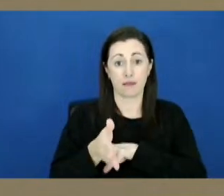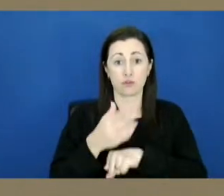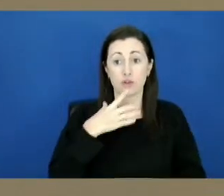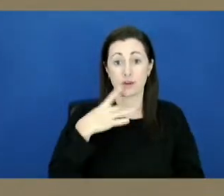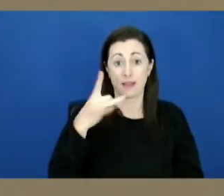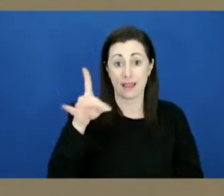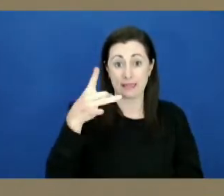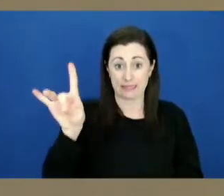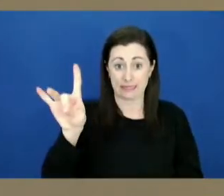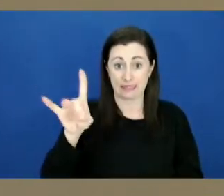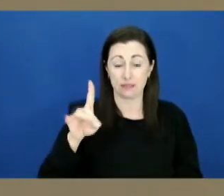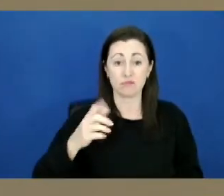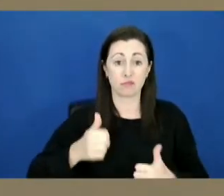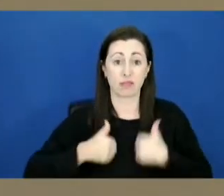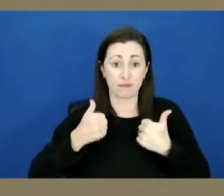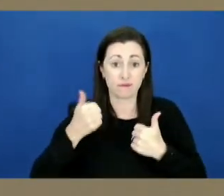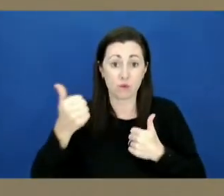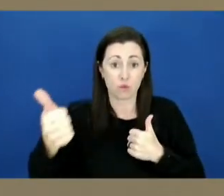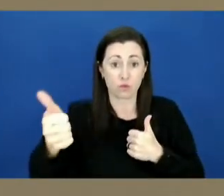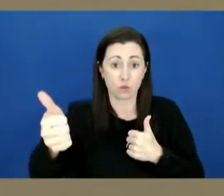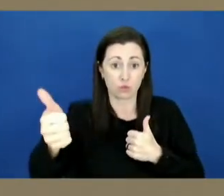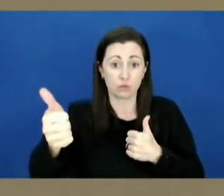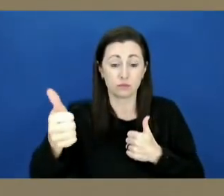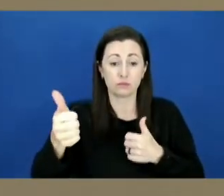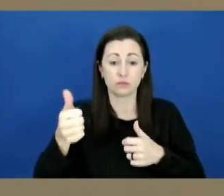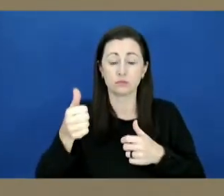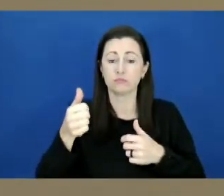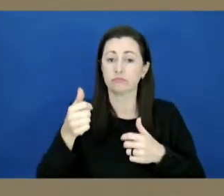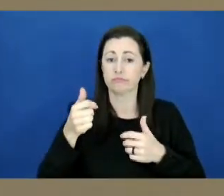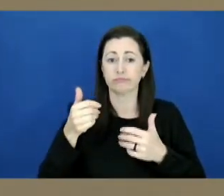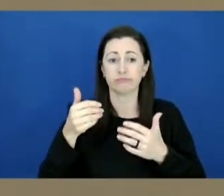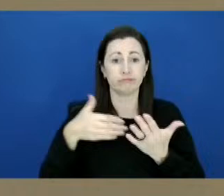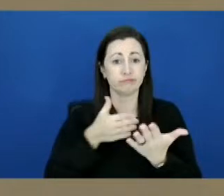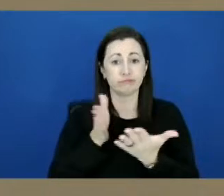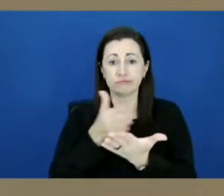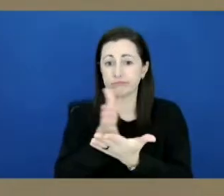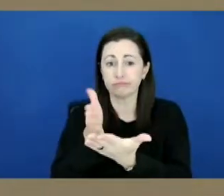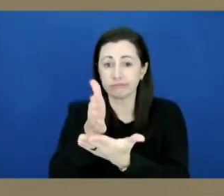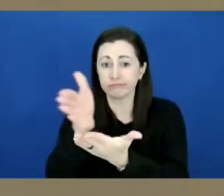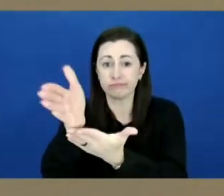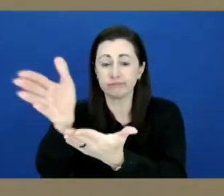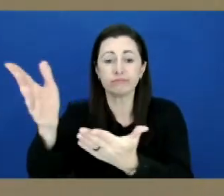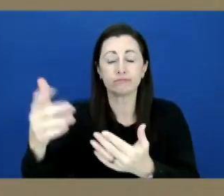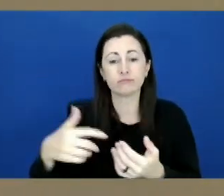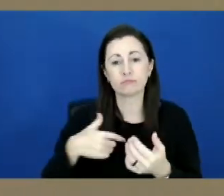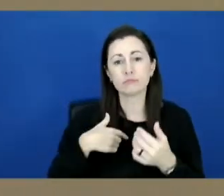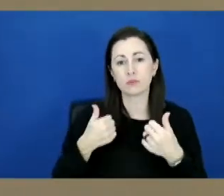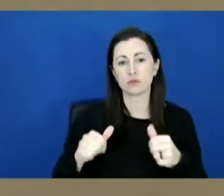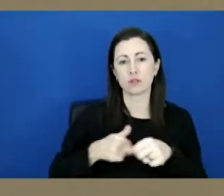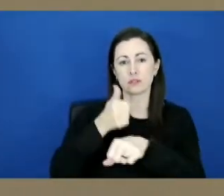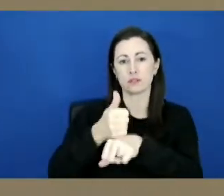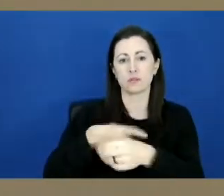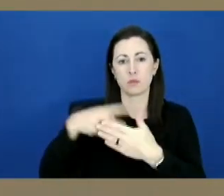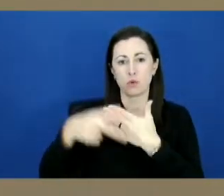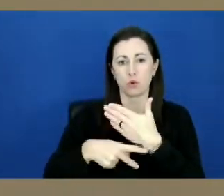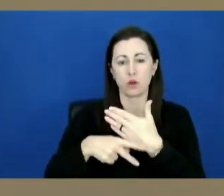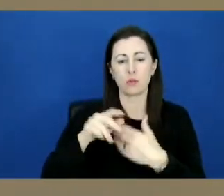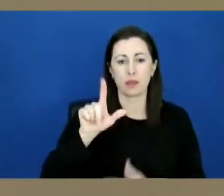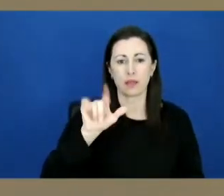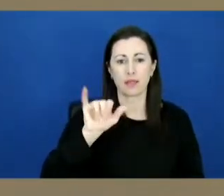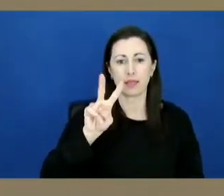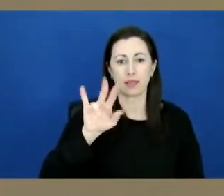ADOPTED AND AFTER HE WAS 18, HE